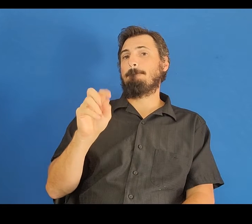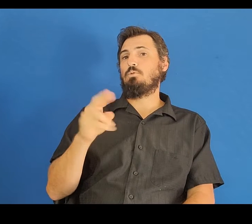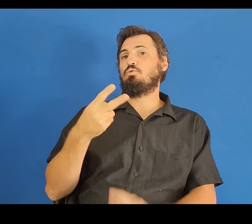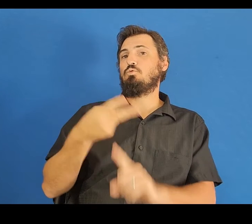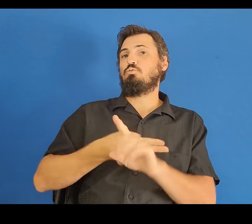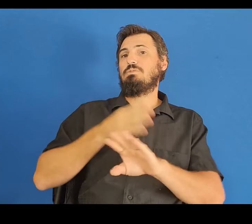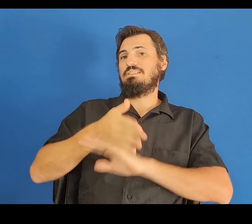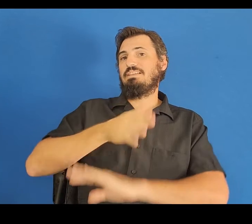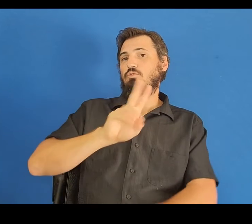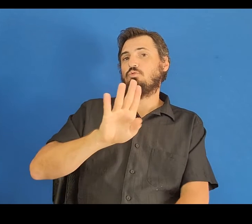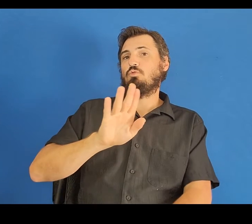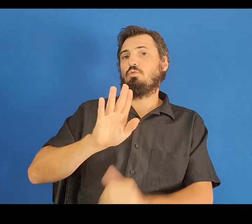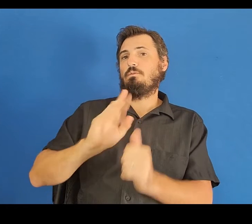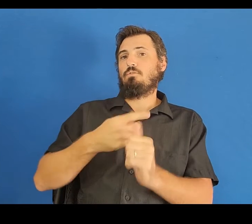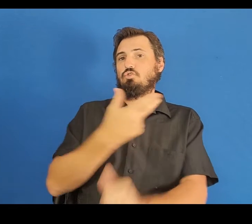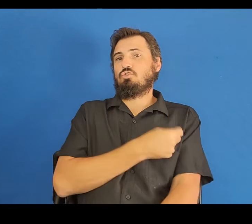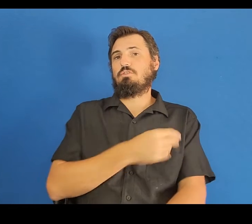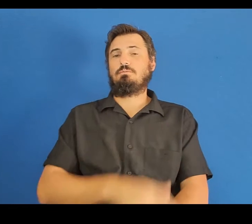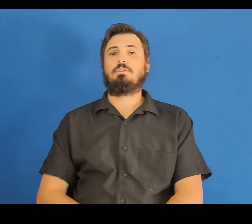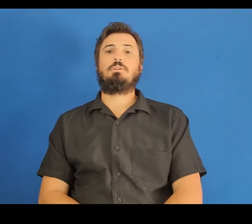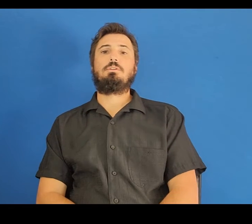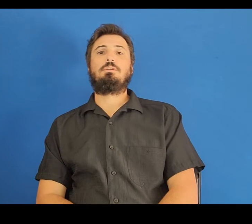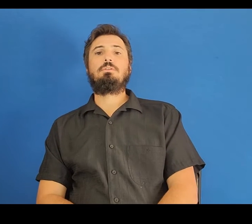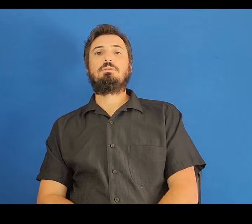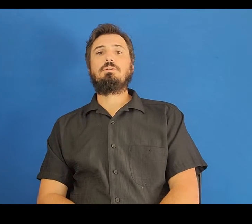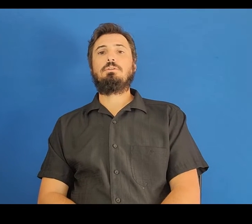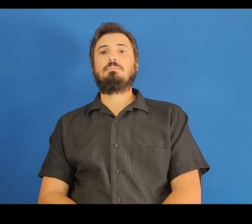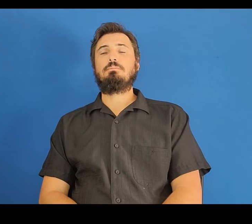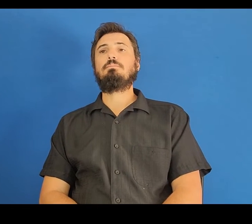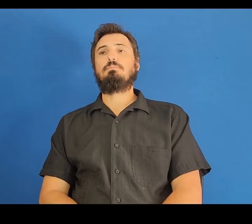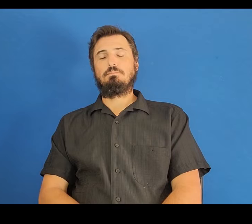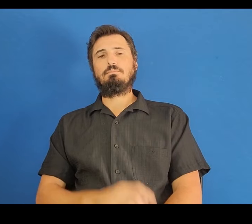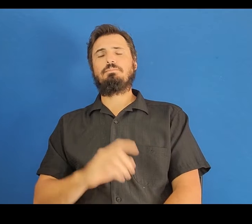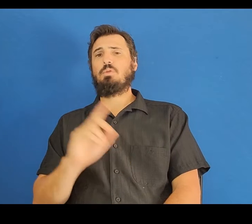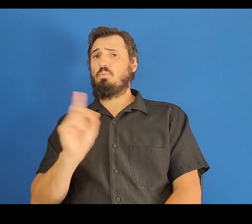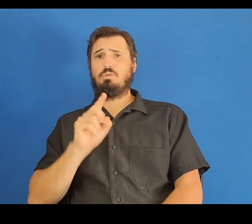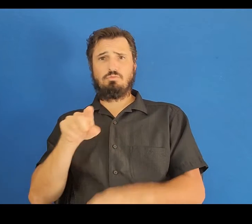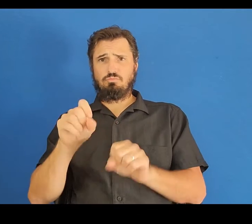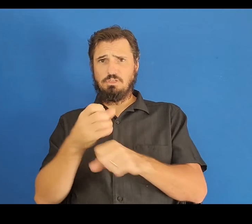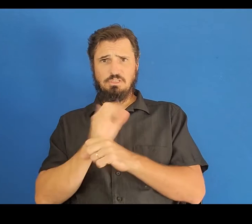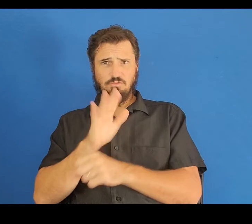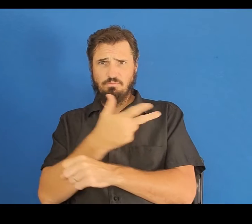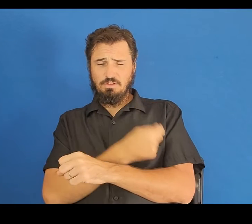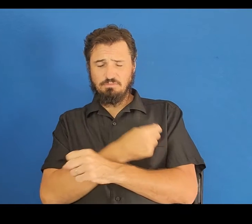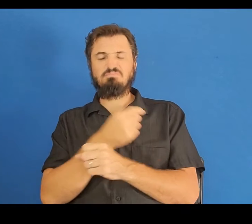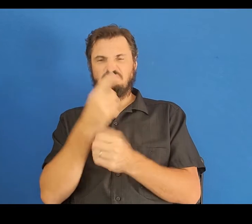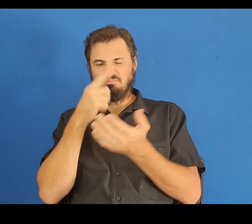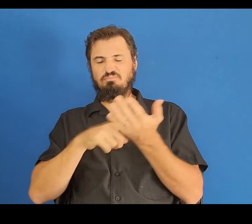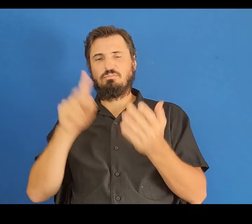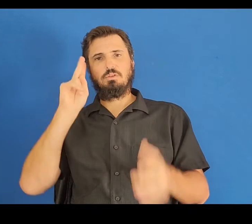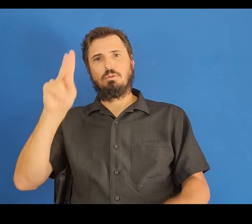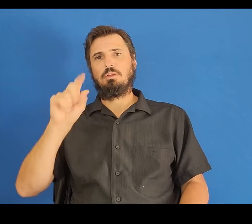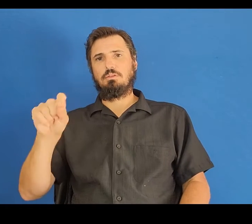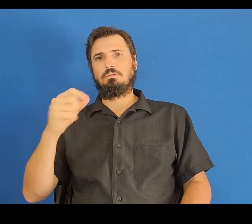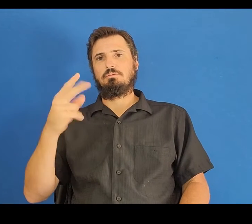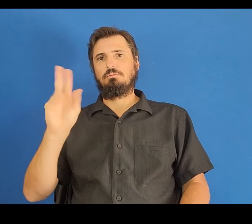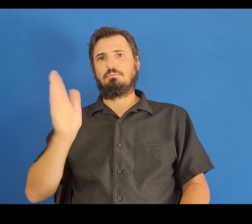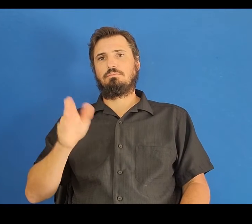For a full list of locations for kids and adults, visit Kauai.gov/vaccine.